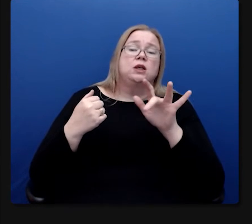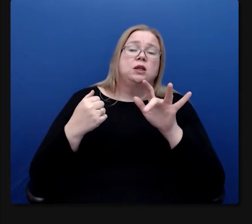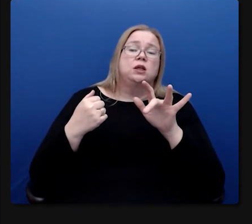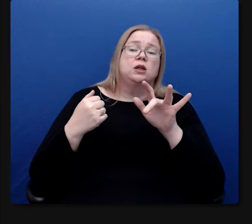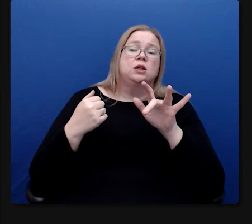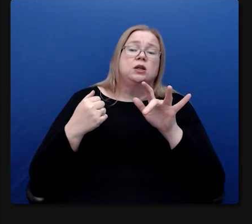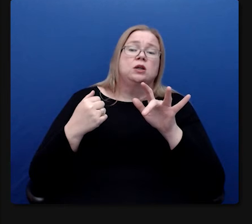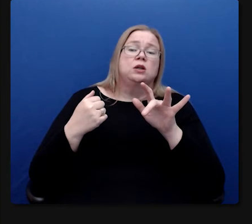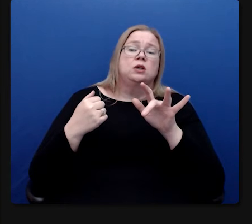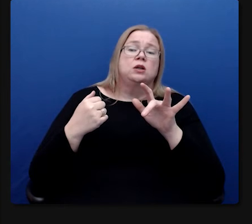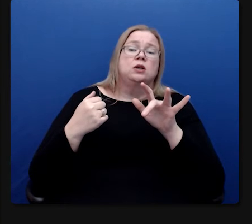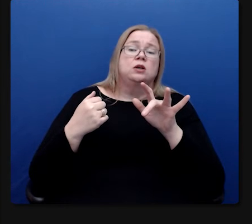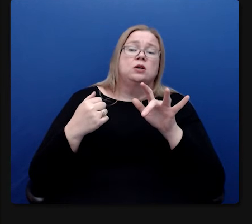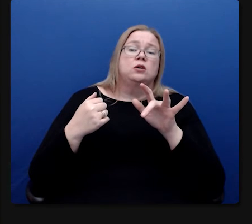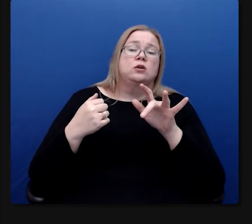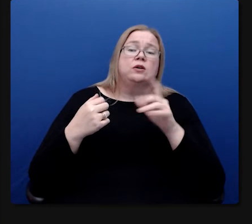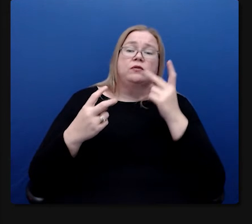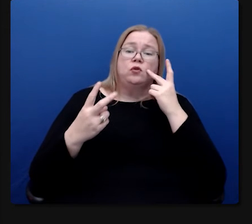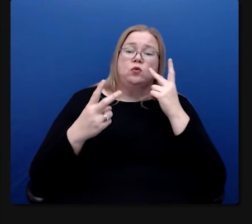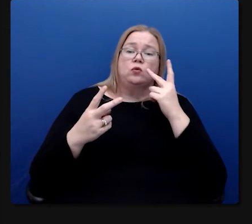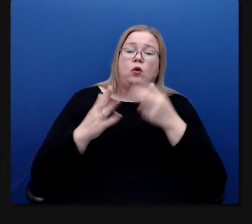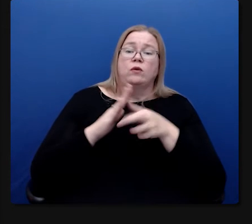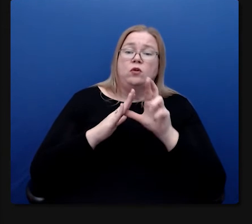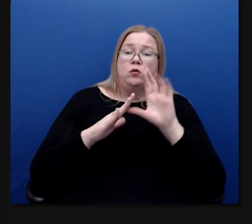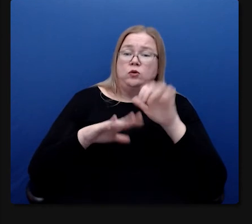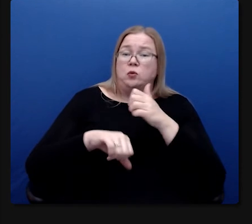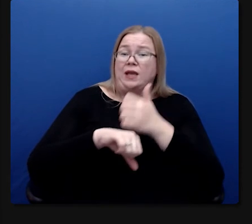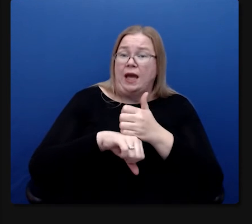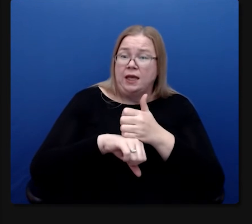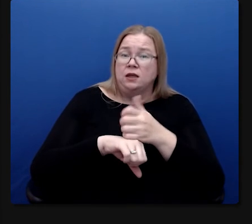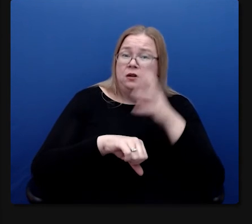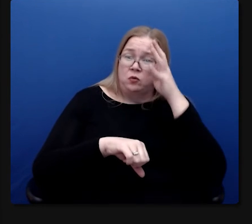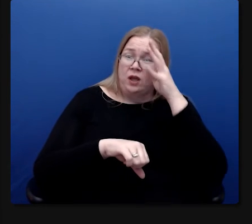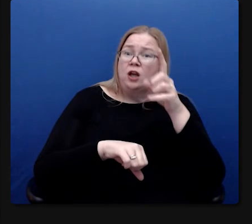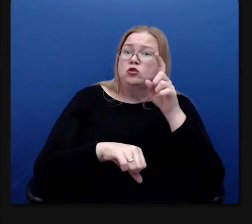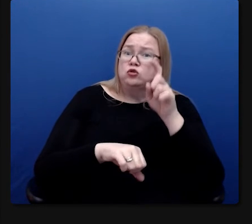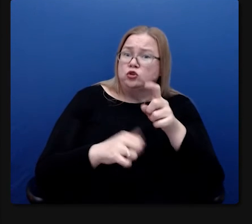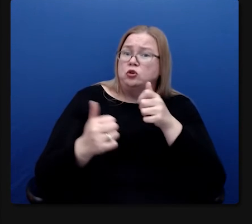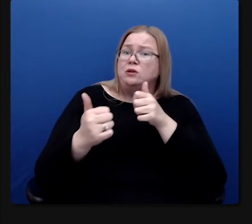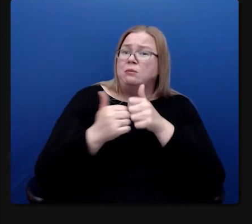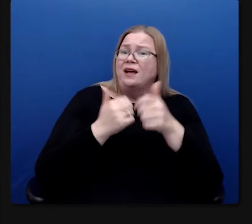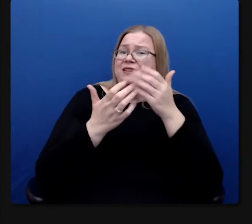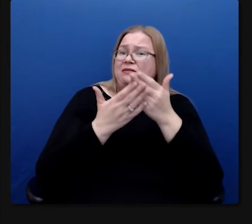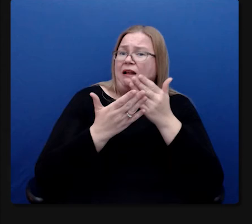the Review + Create button here down at the bottom. So we should pass our validation.